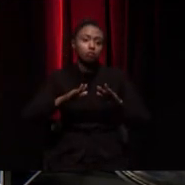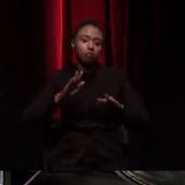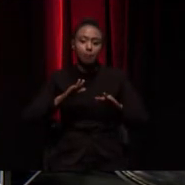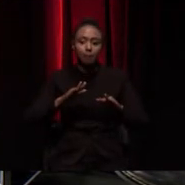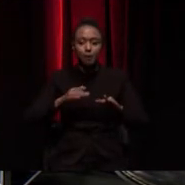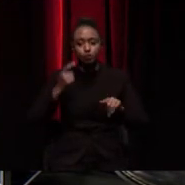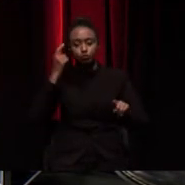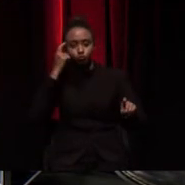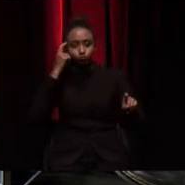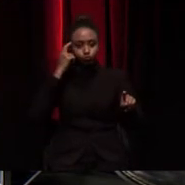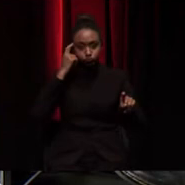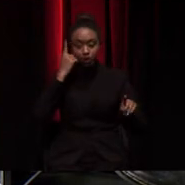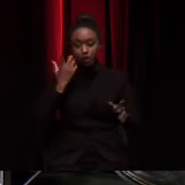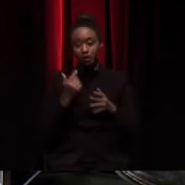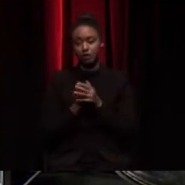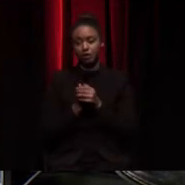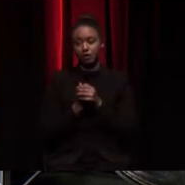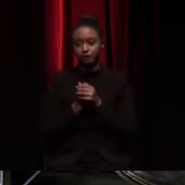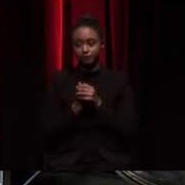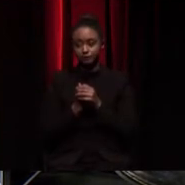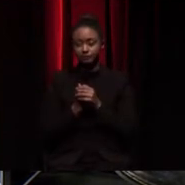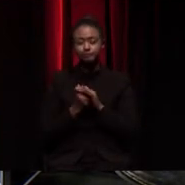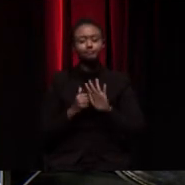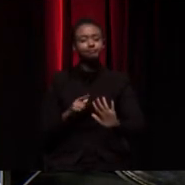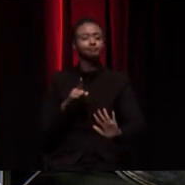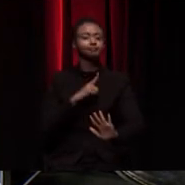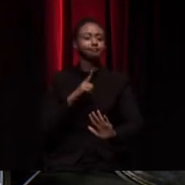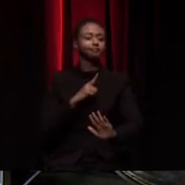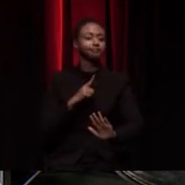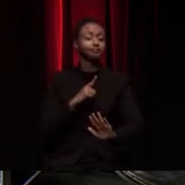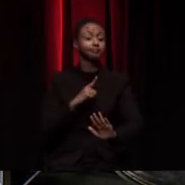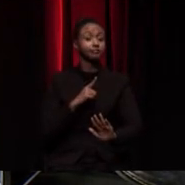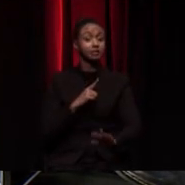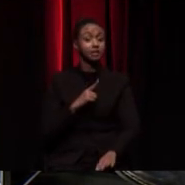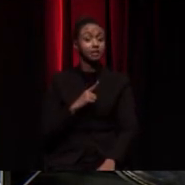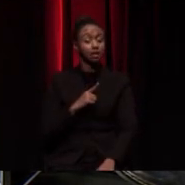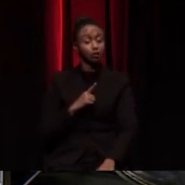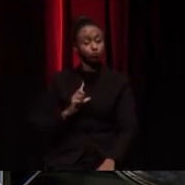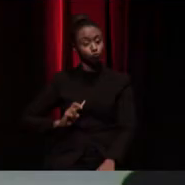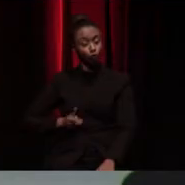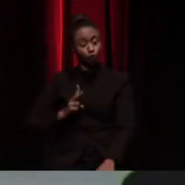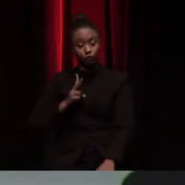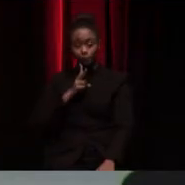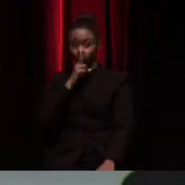We have a very strong premise globally that is: